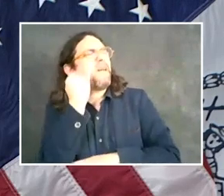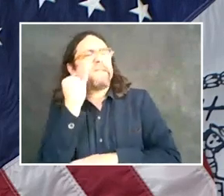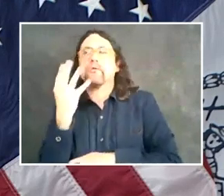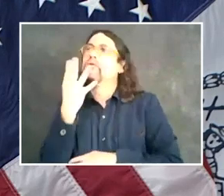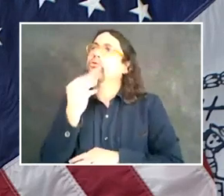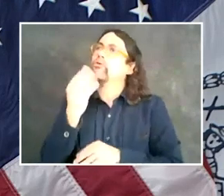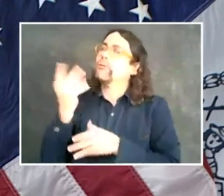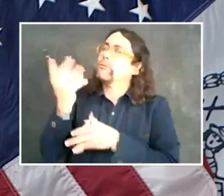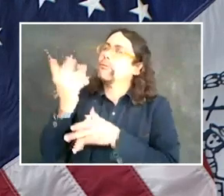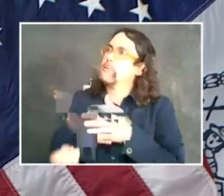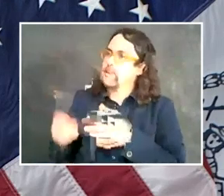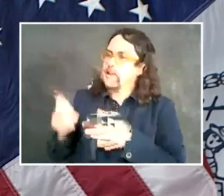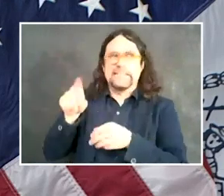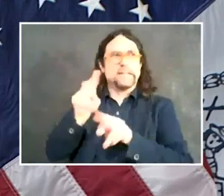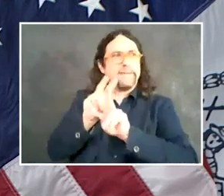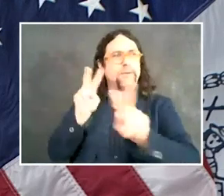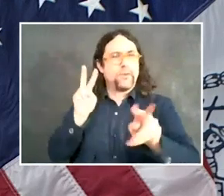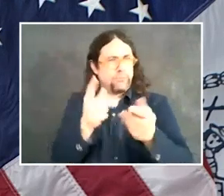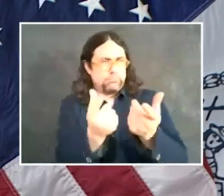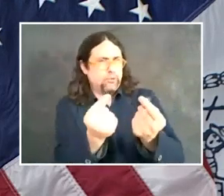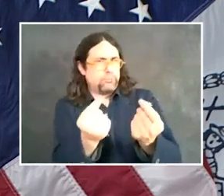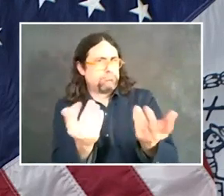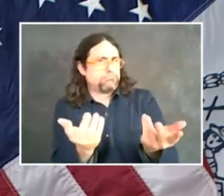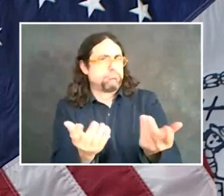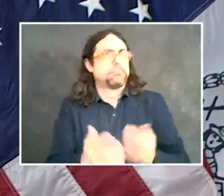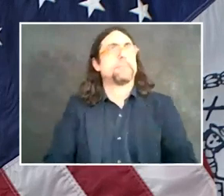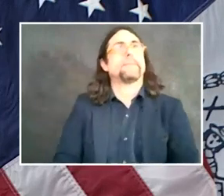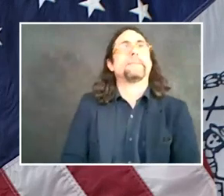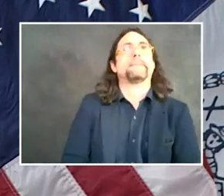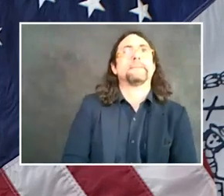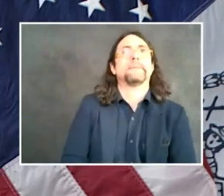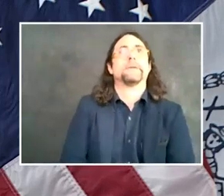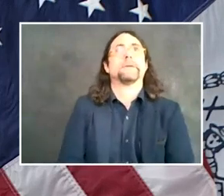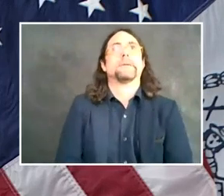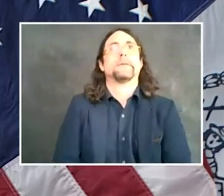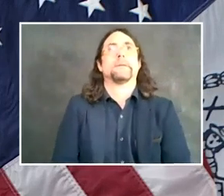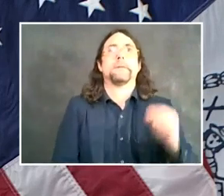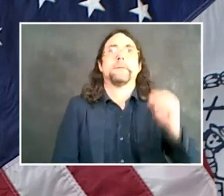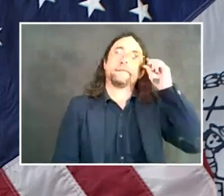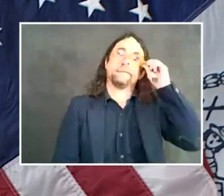TO THE COMMISSIONER.